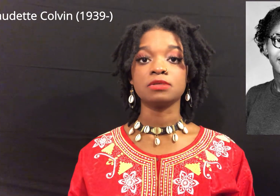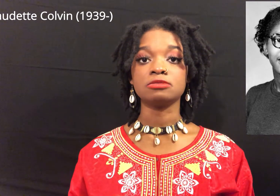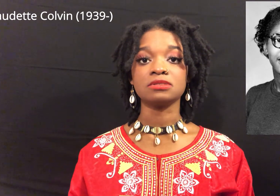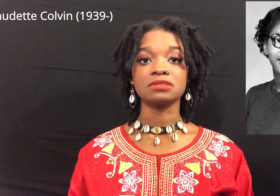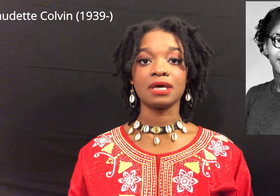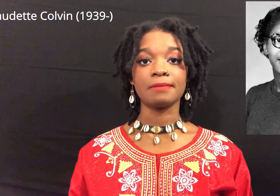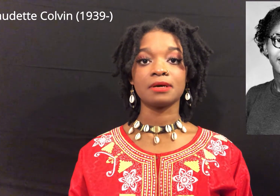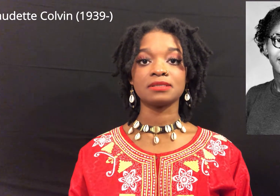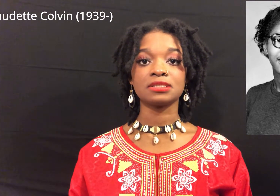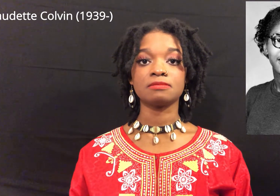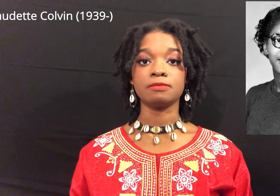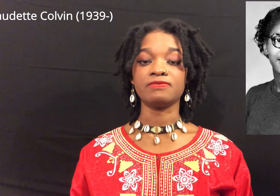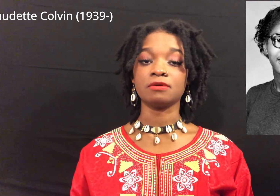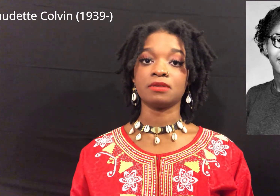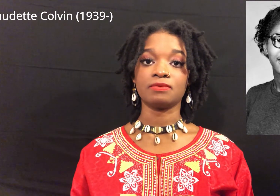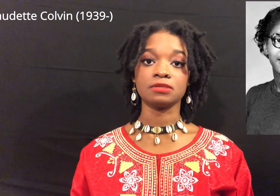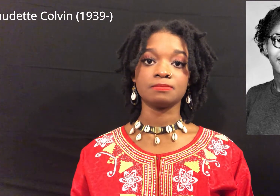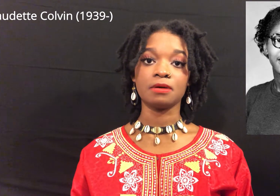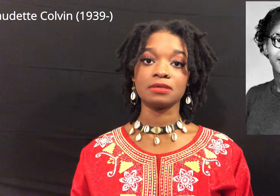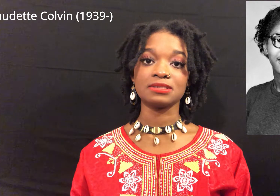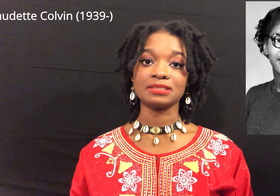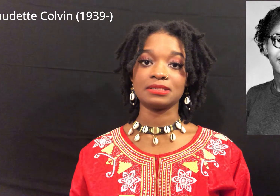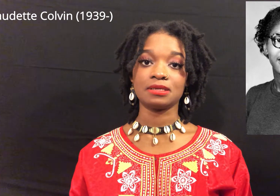which was 9 months before the Rosa Parks incident.